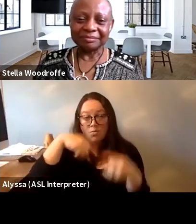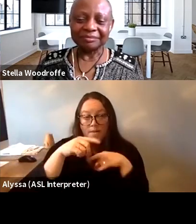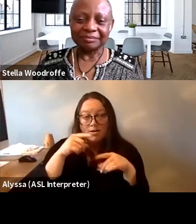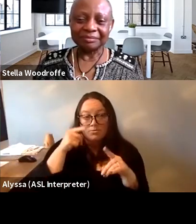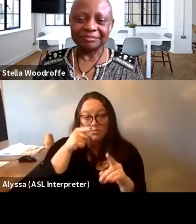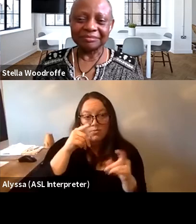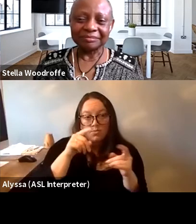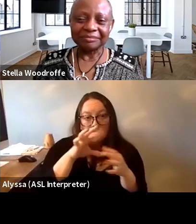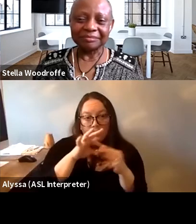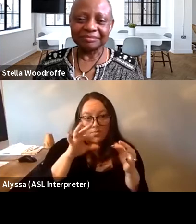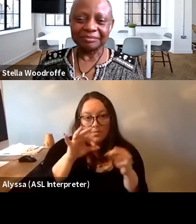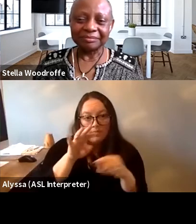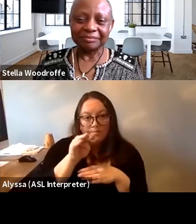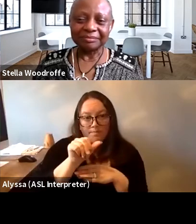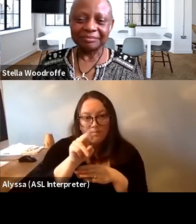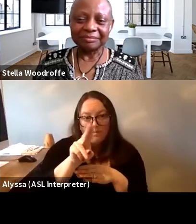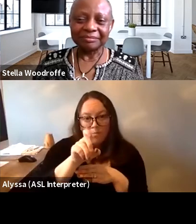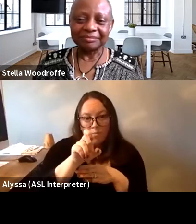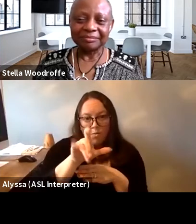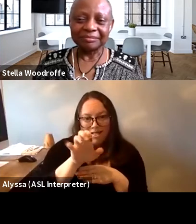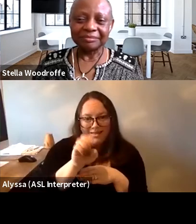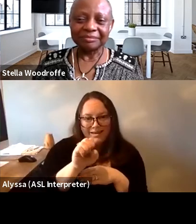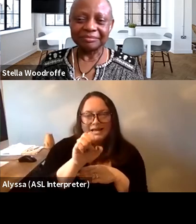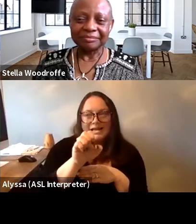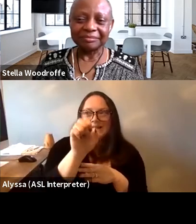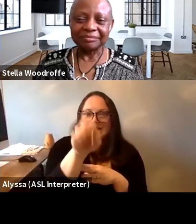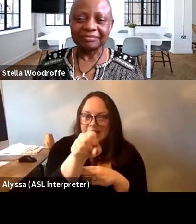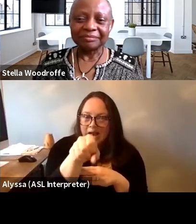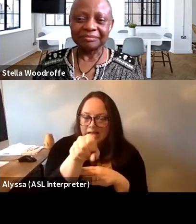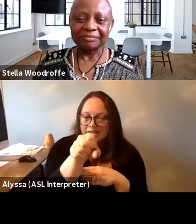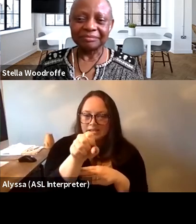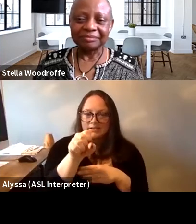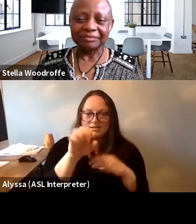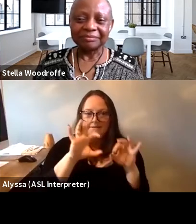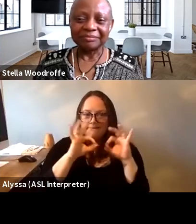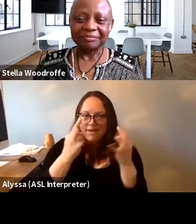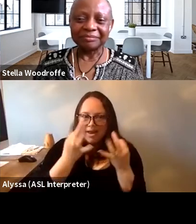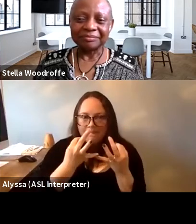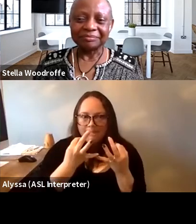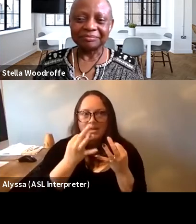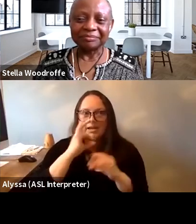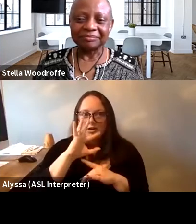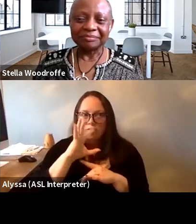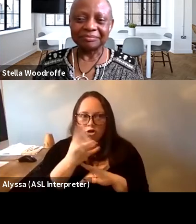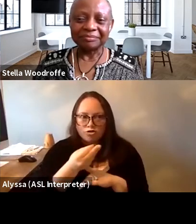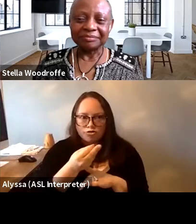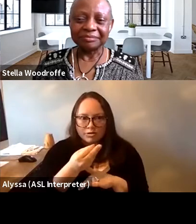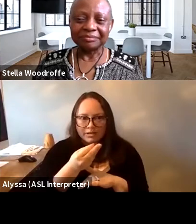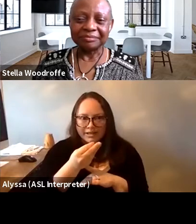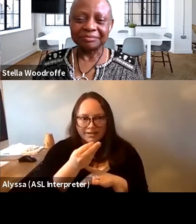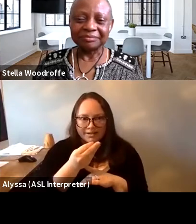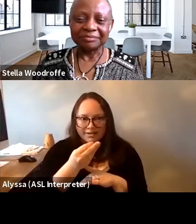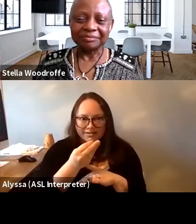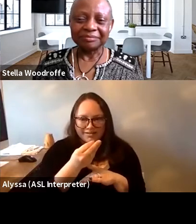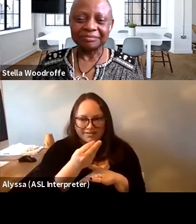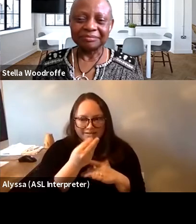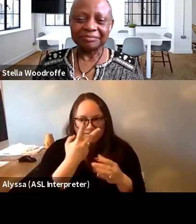something that is, yes, cultural Yes, family, you can, when you can't get your immediate family. And then Believe me, you know,